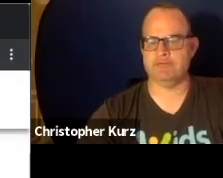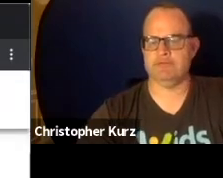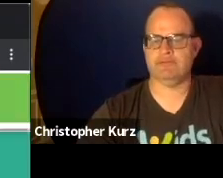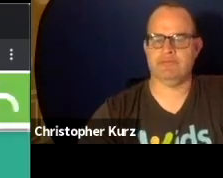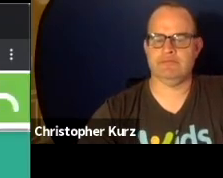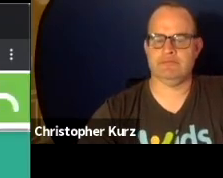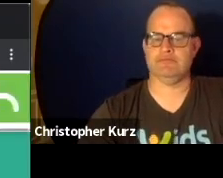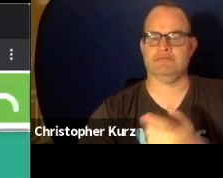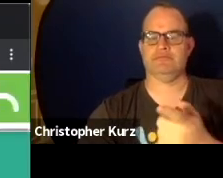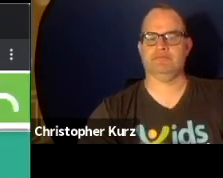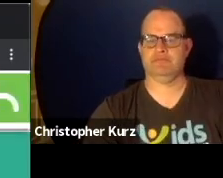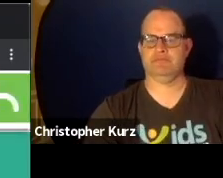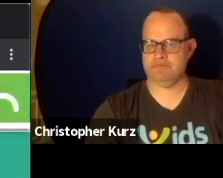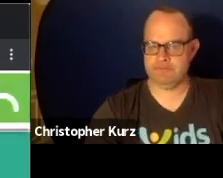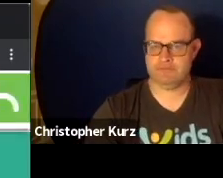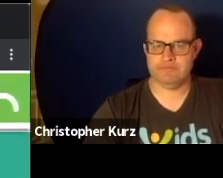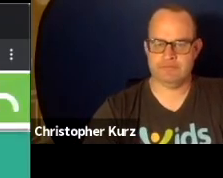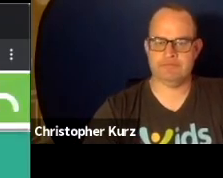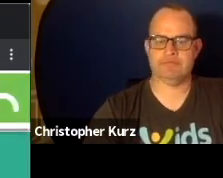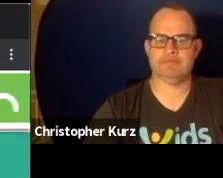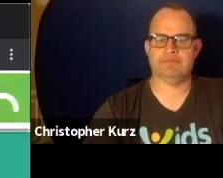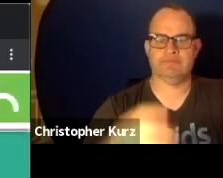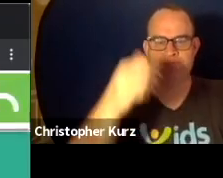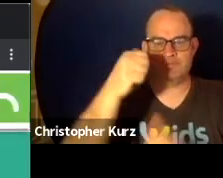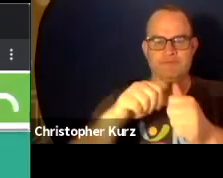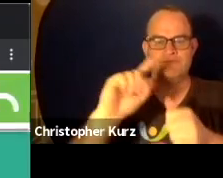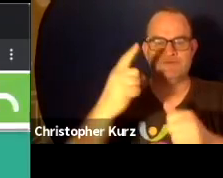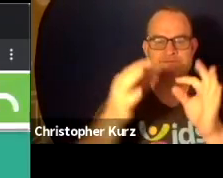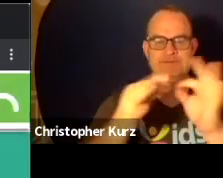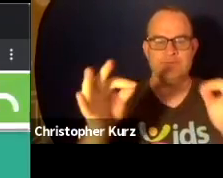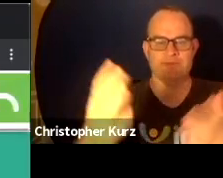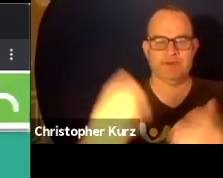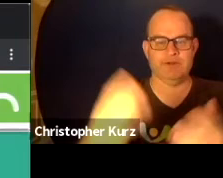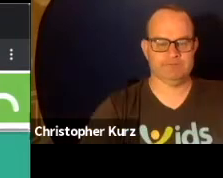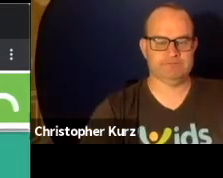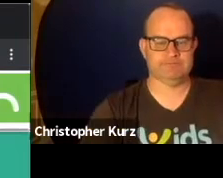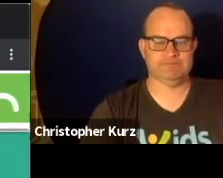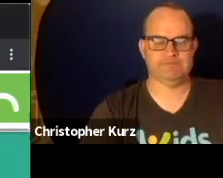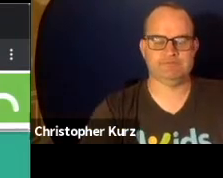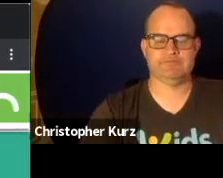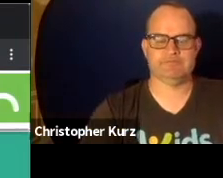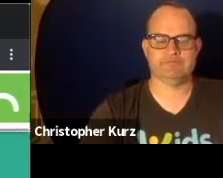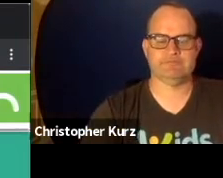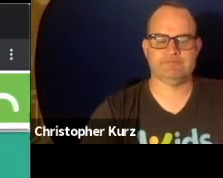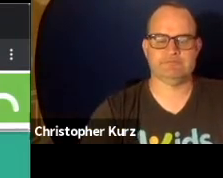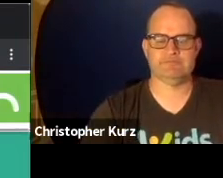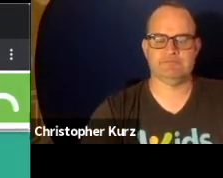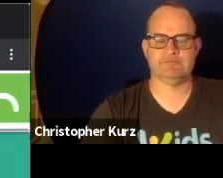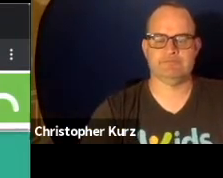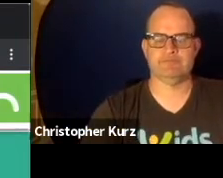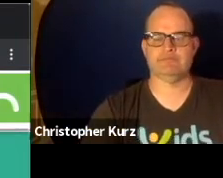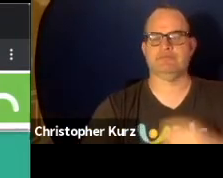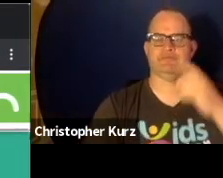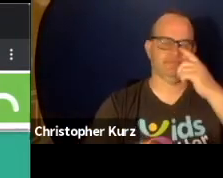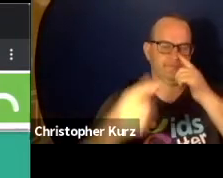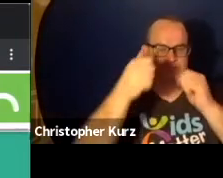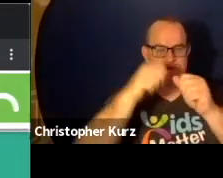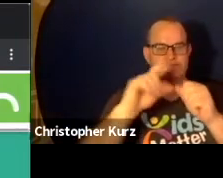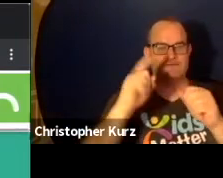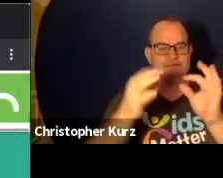the Fill in the Blank game – and hit "Play," and this is what I'll see.